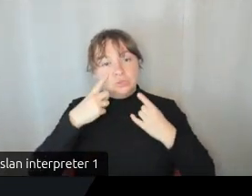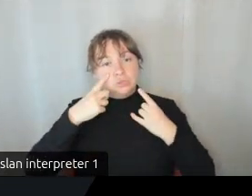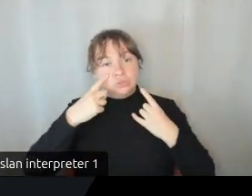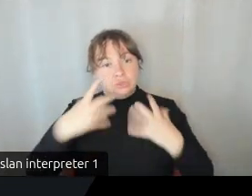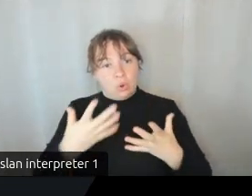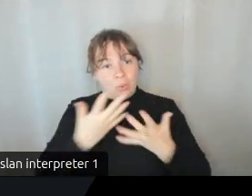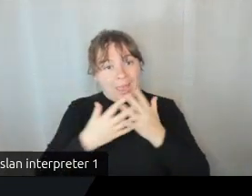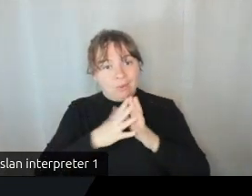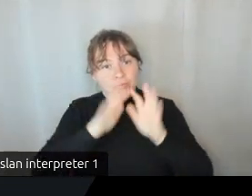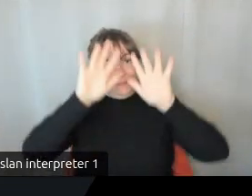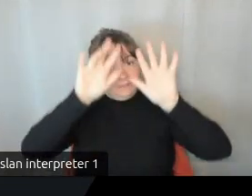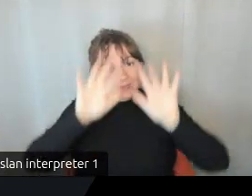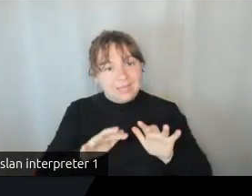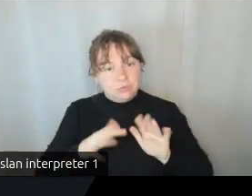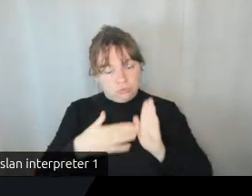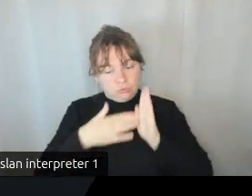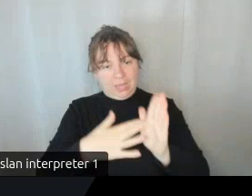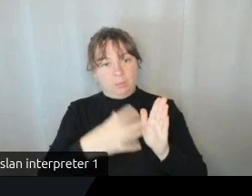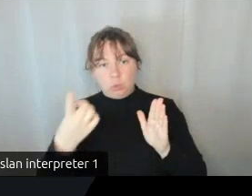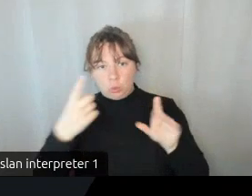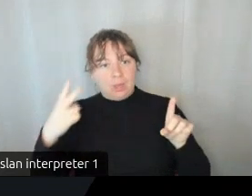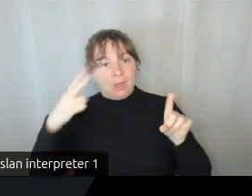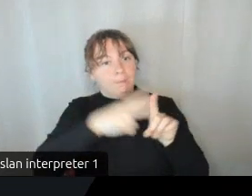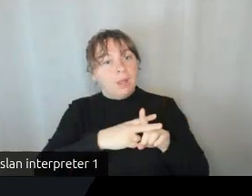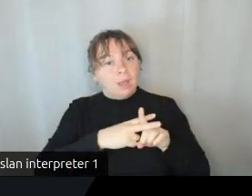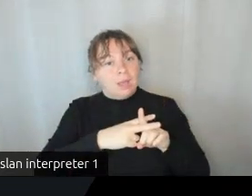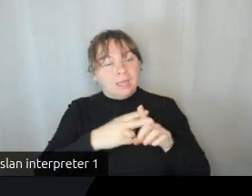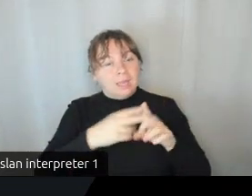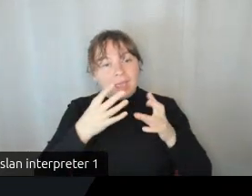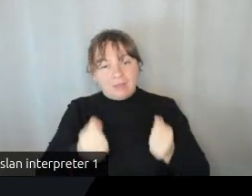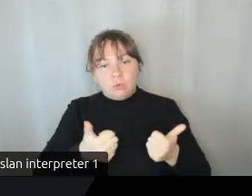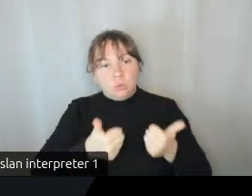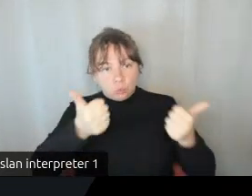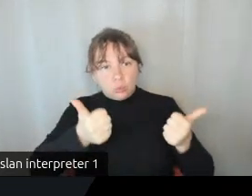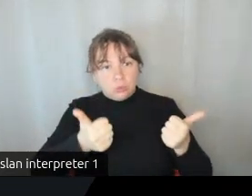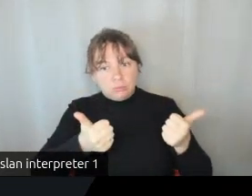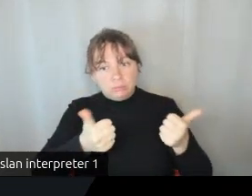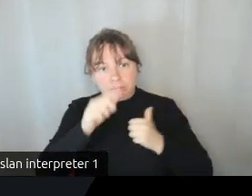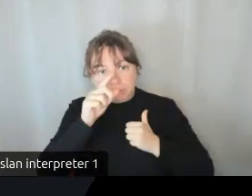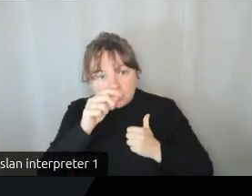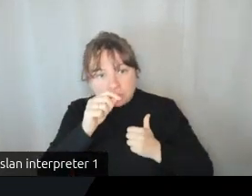any applicant the best chance of having the court understand why they want to change it.